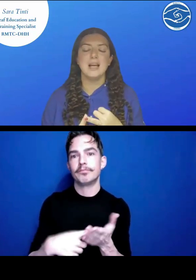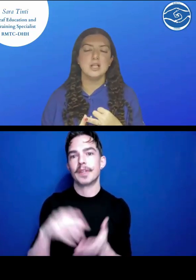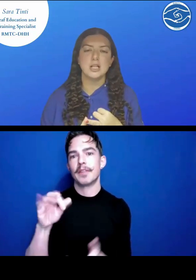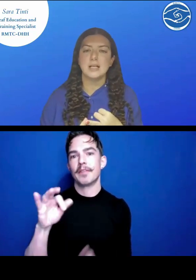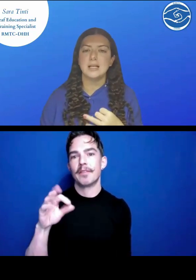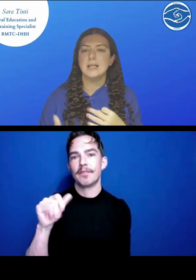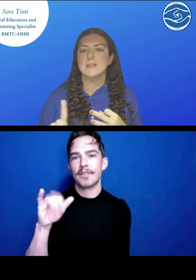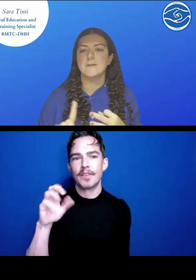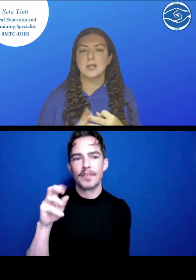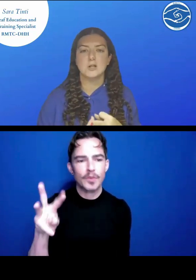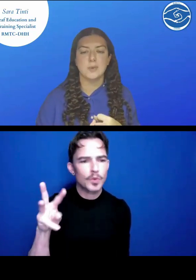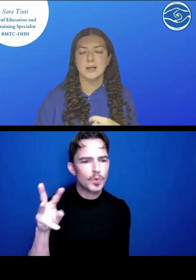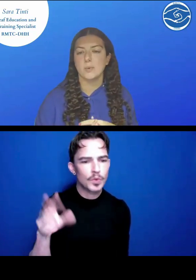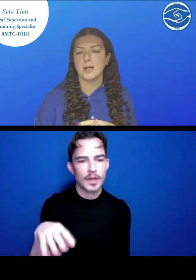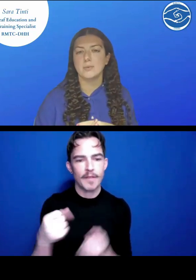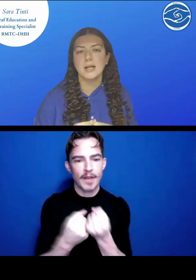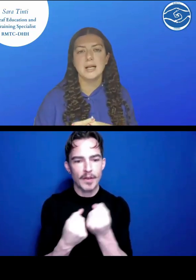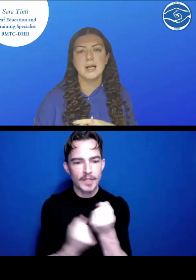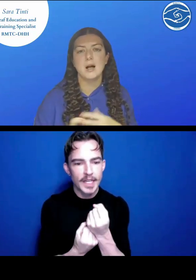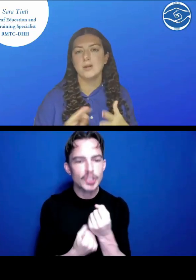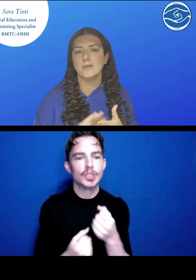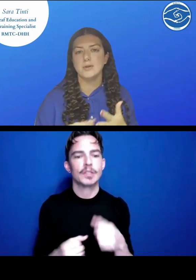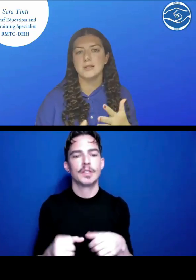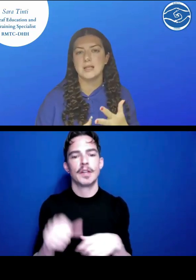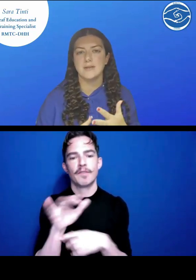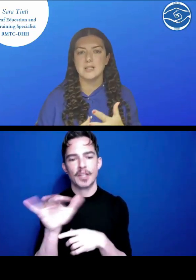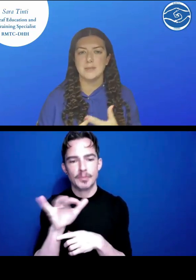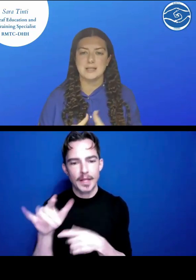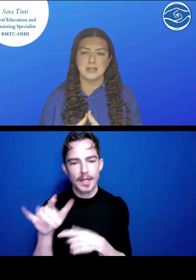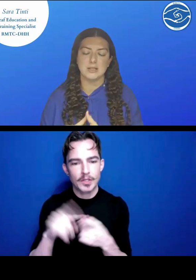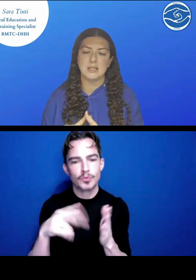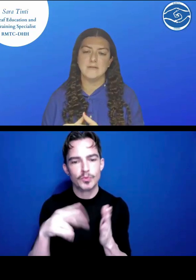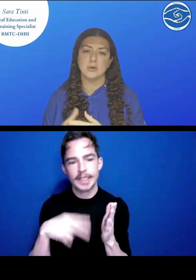Foundations, Fingerspelling our way to Reading, all of those evidence-based literacy,